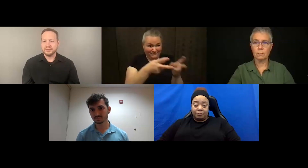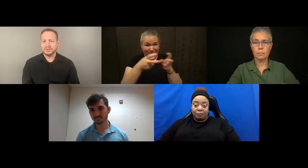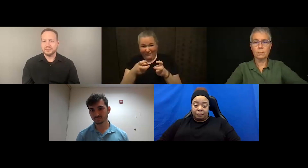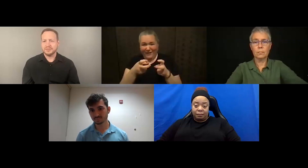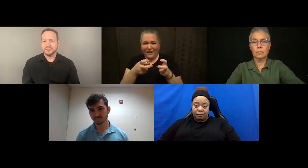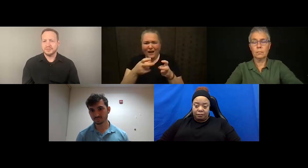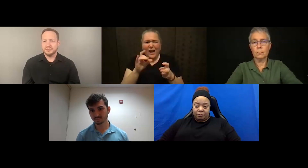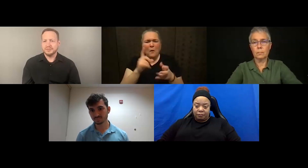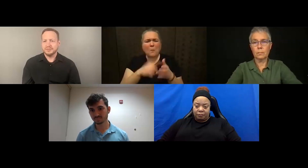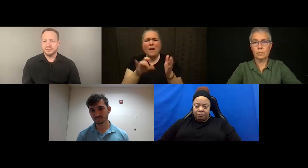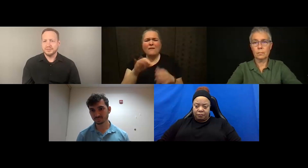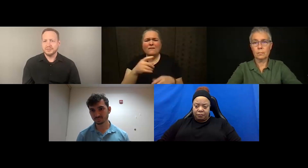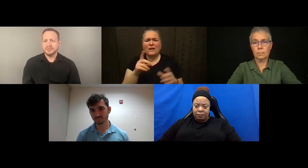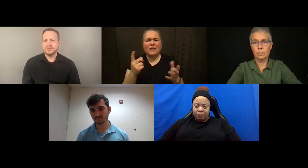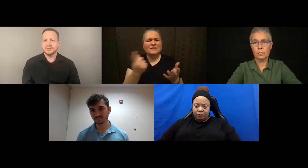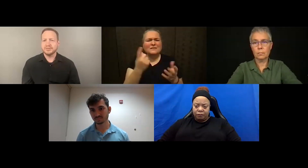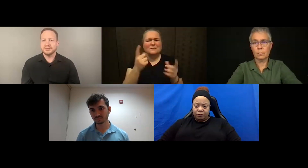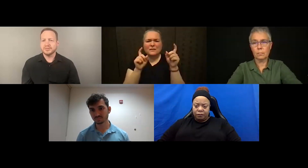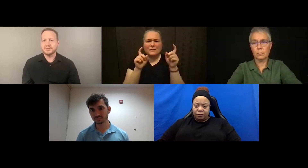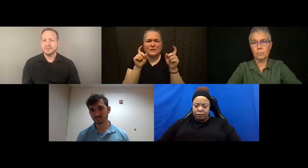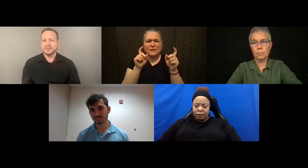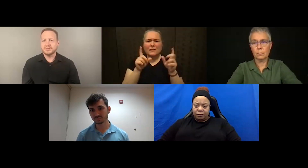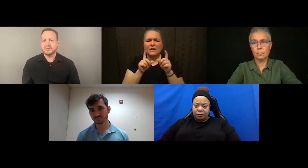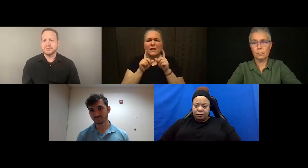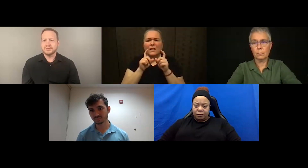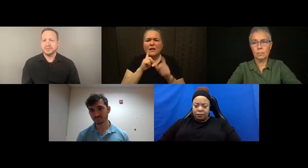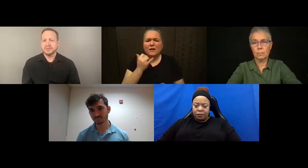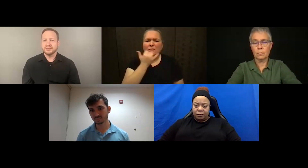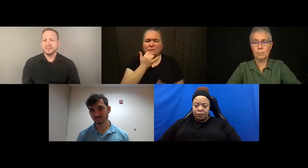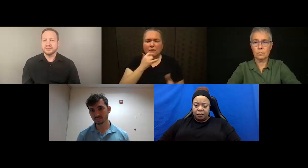and there's a fine nuance of facial expression it reads wrong...